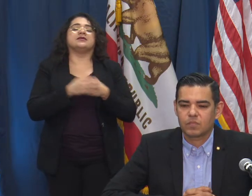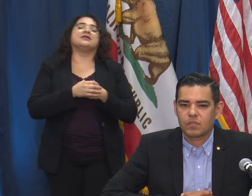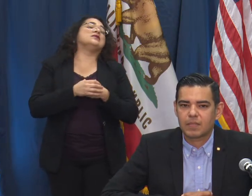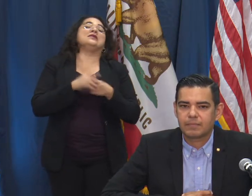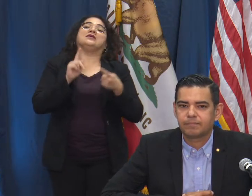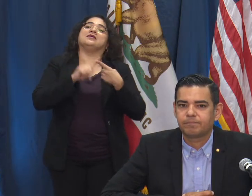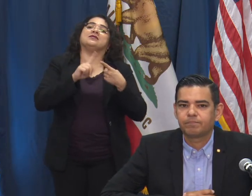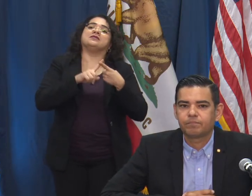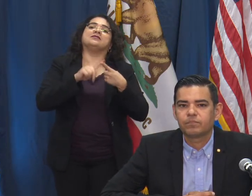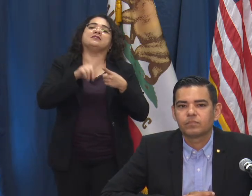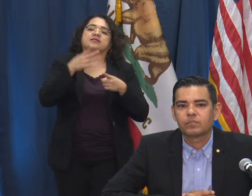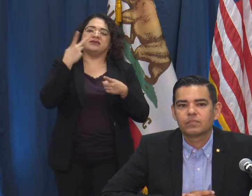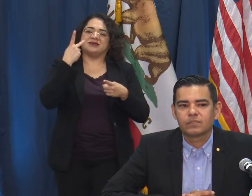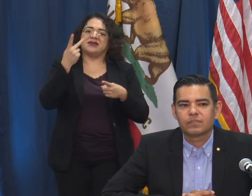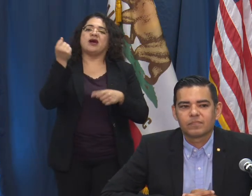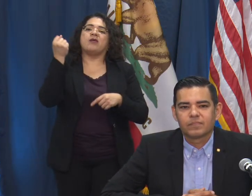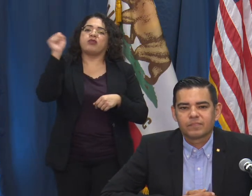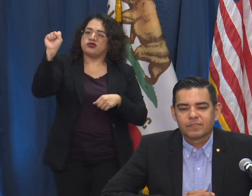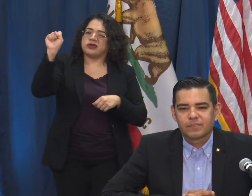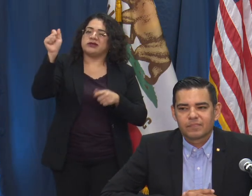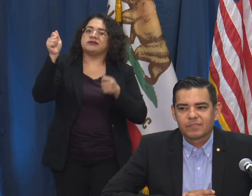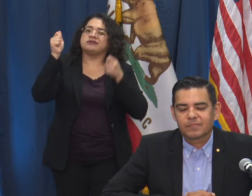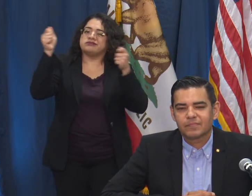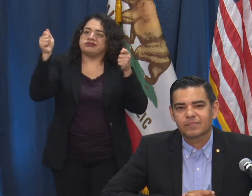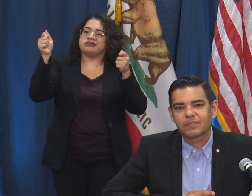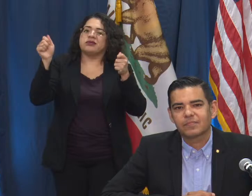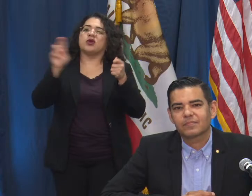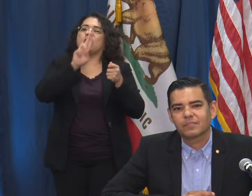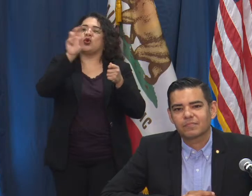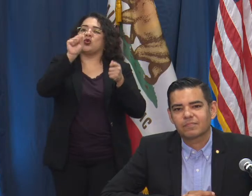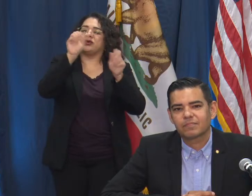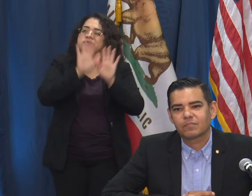the protests in some areas across the country, there's been some talk of a